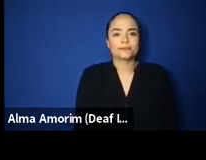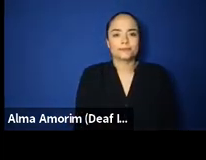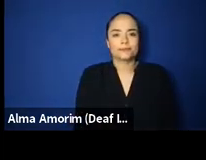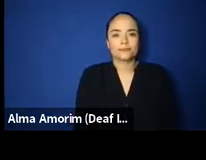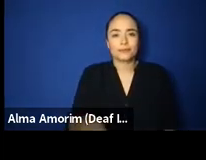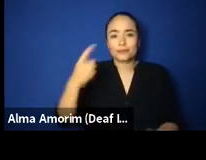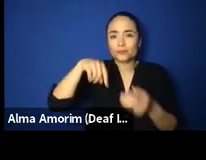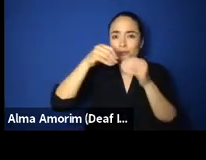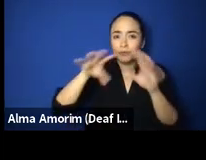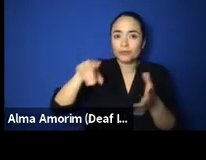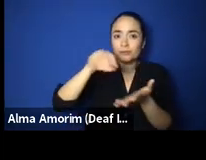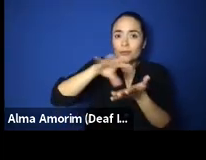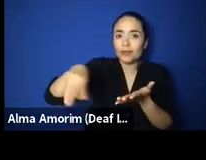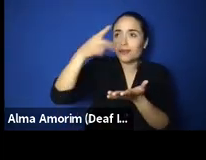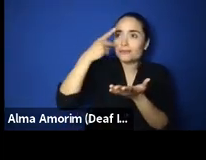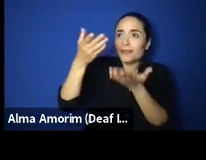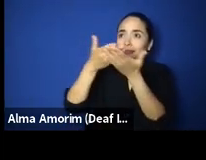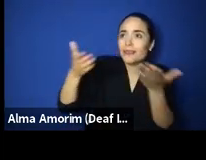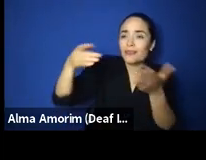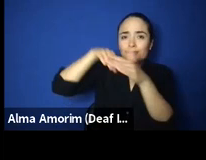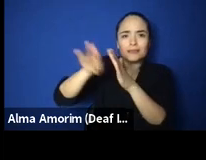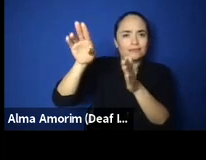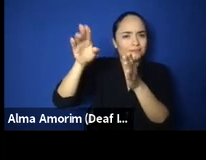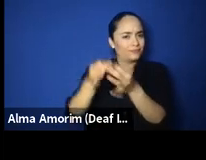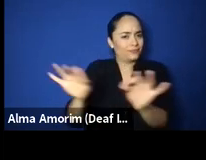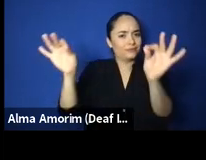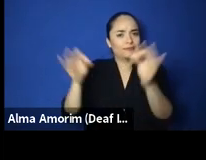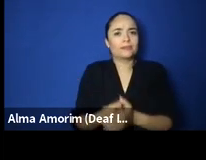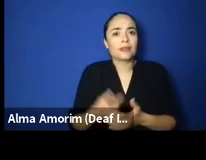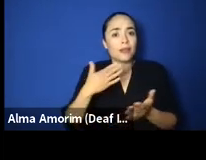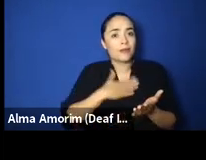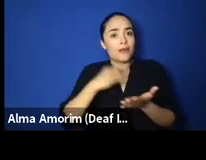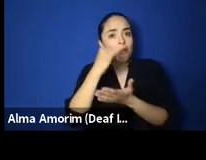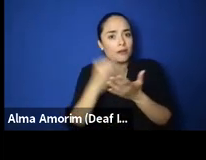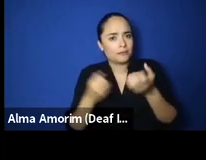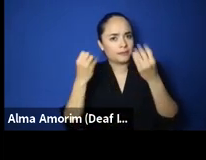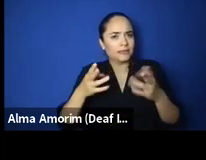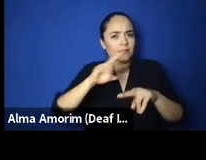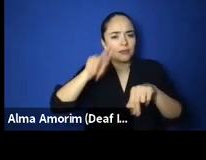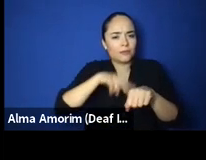nature. Not because we worship nature, we learn from nature, and we got permission today to also share